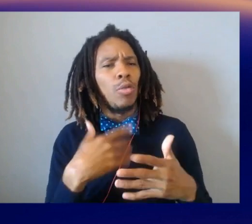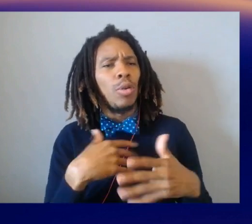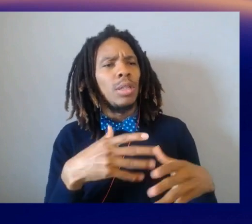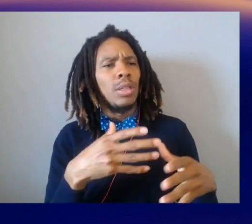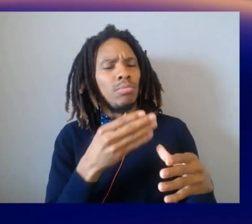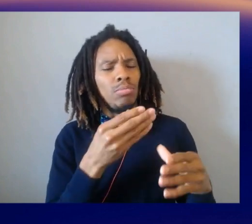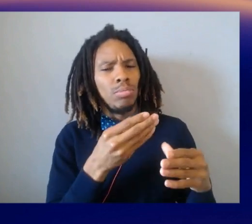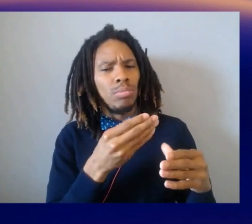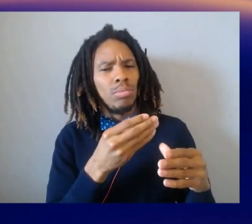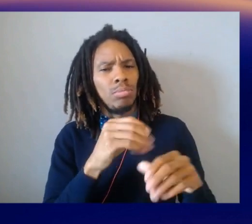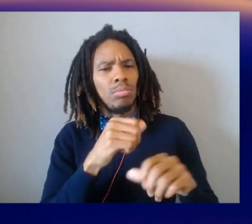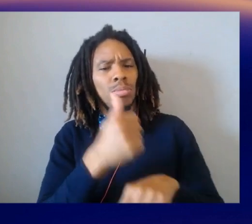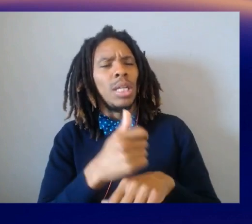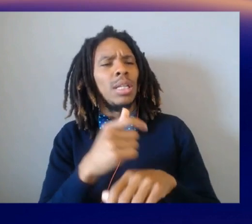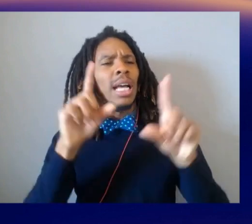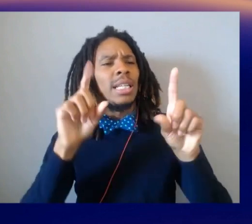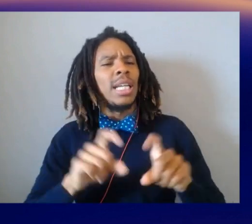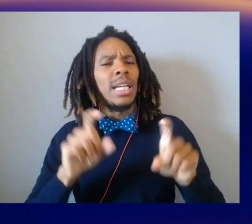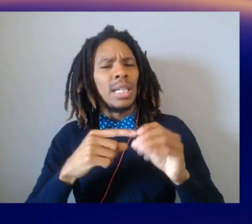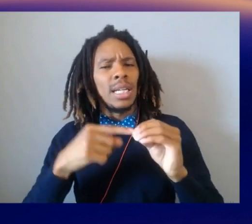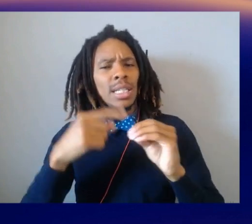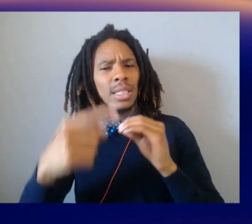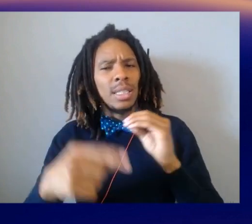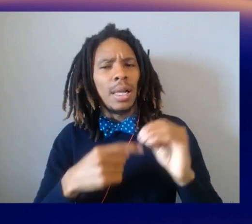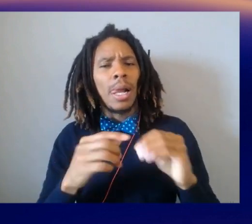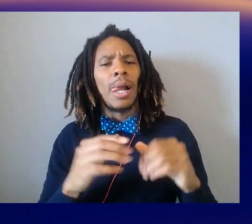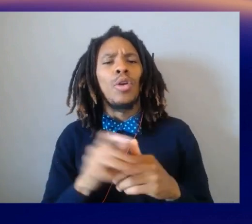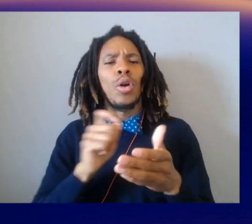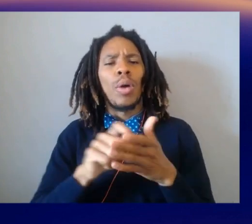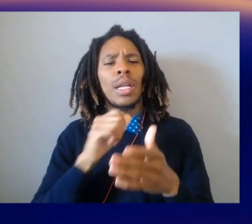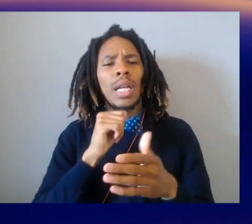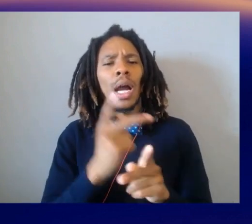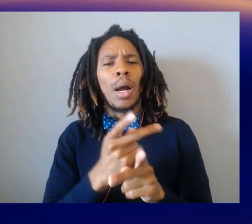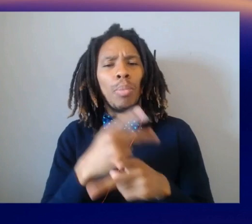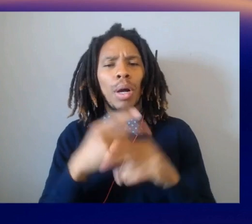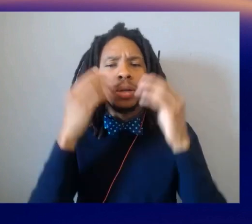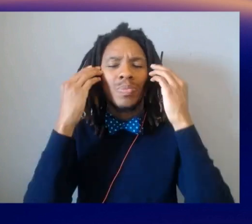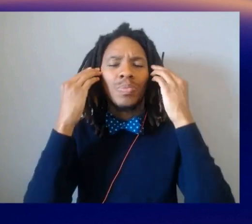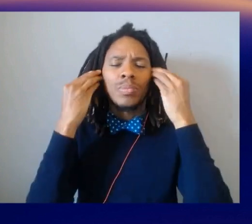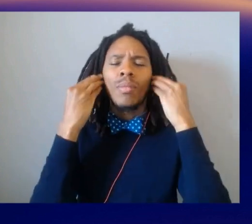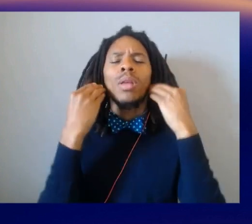Well, now you can. You can write them in a non-pro environment, verify them, and then move them